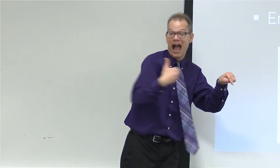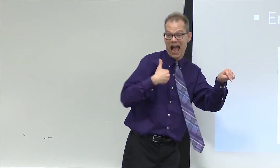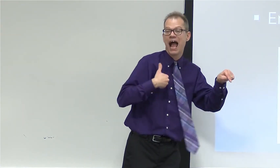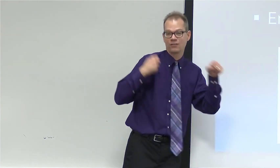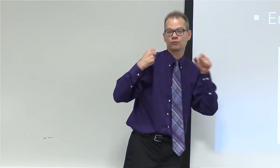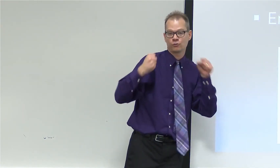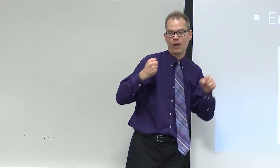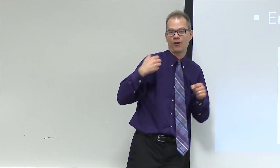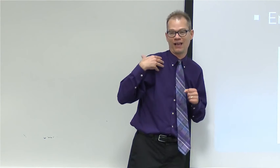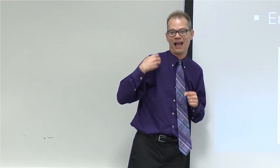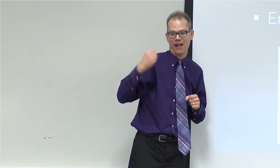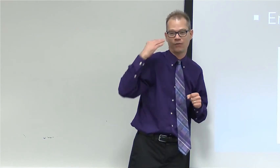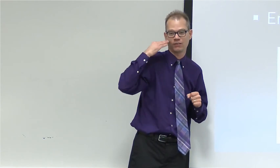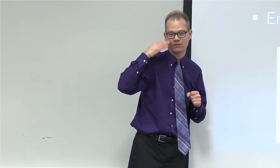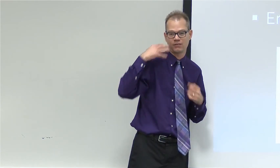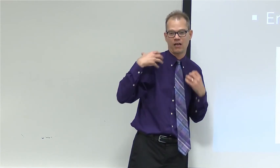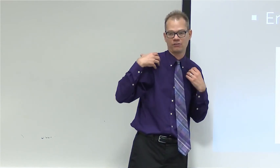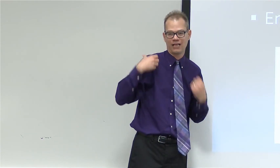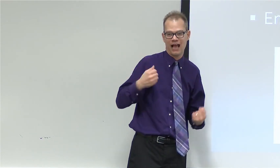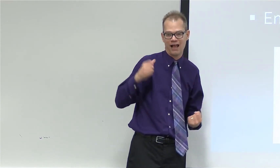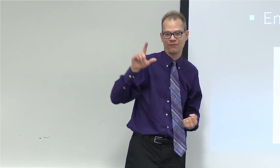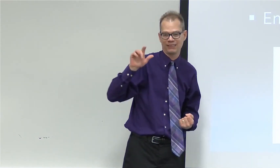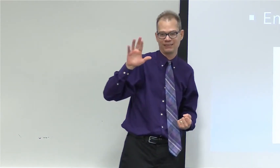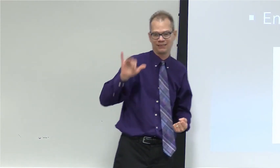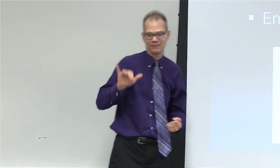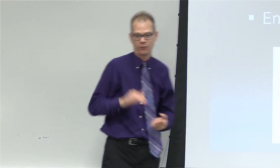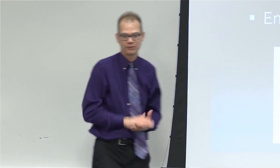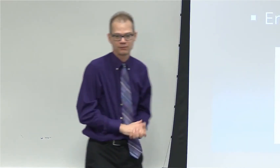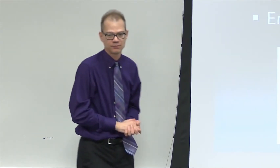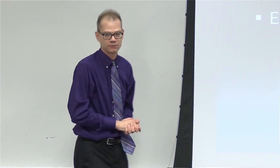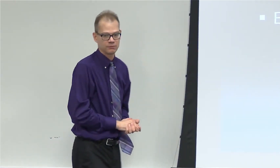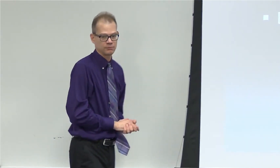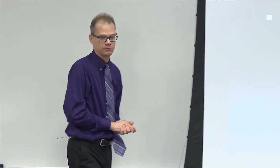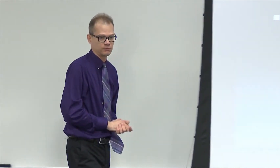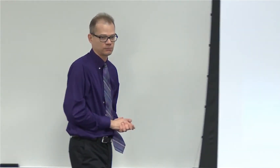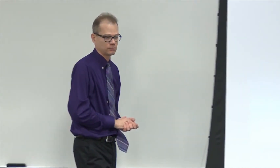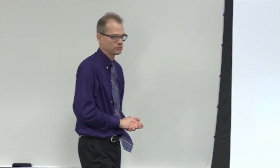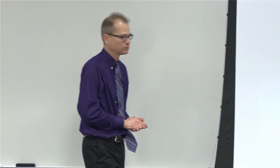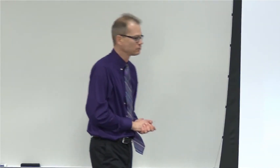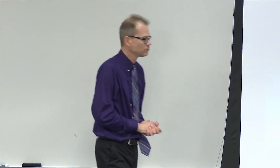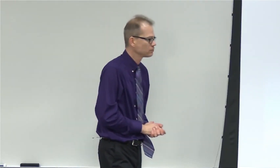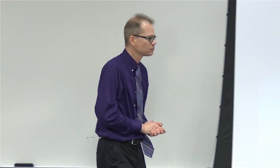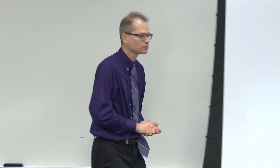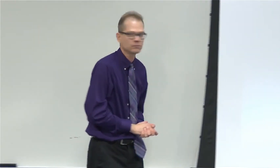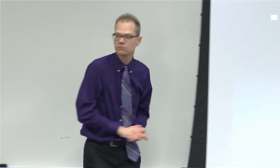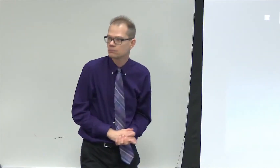had a stronger health knowledge and health literacy.